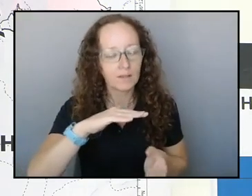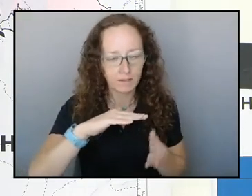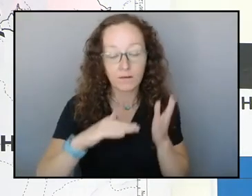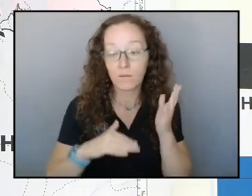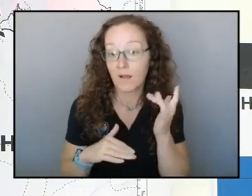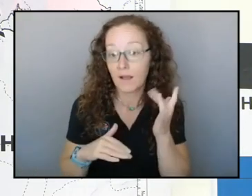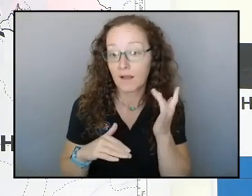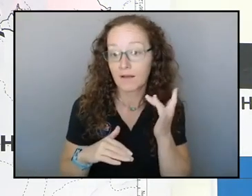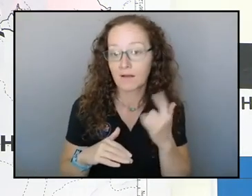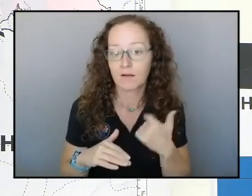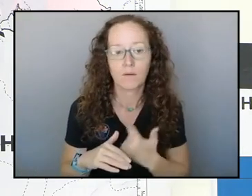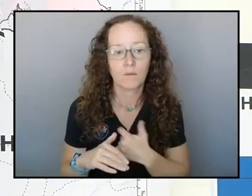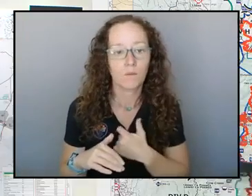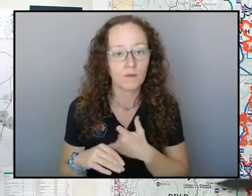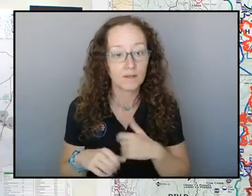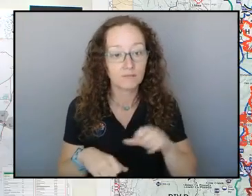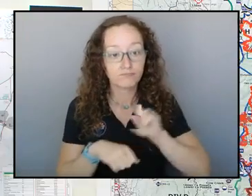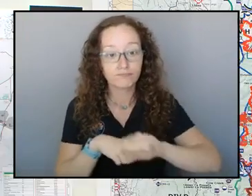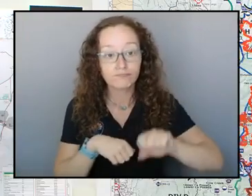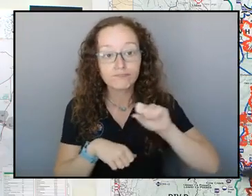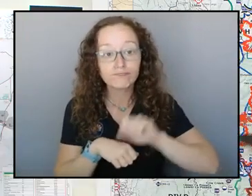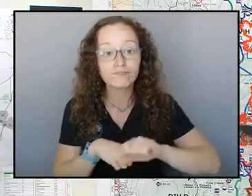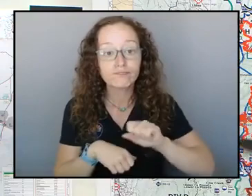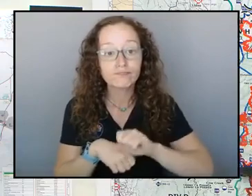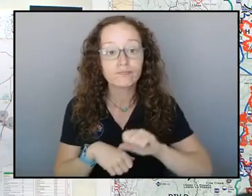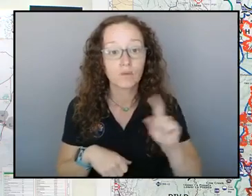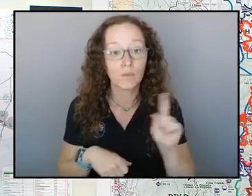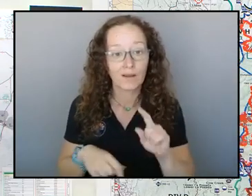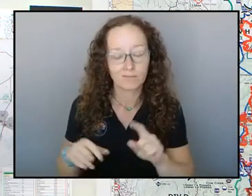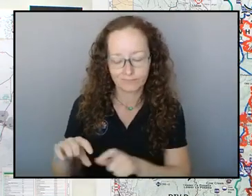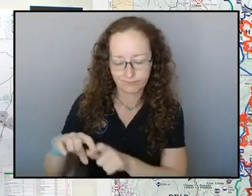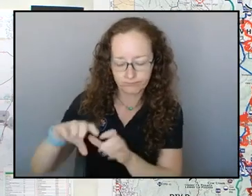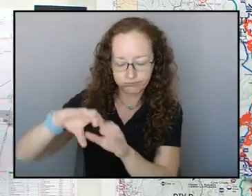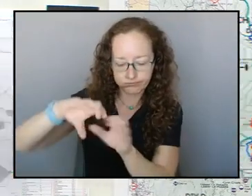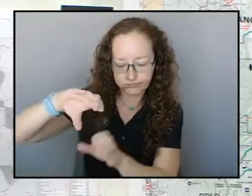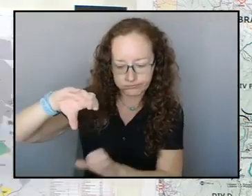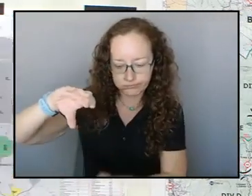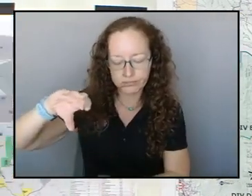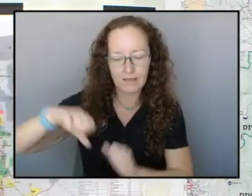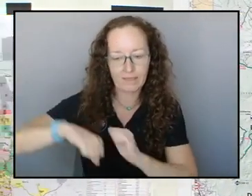work here in this upper terrain here and so a lot of that is